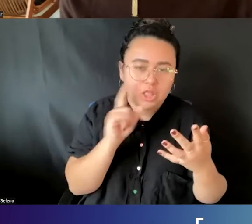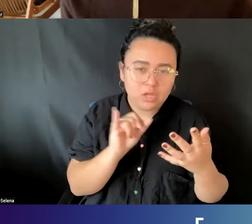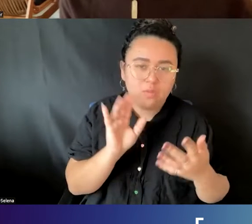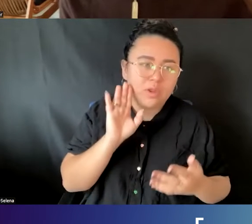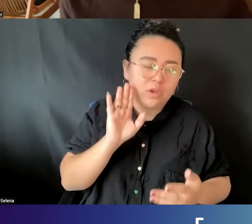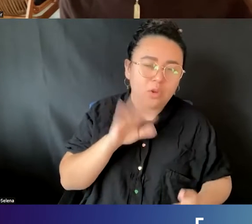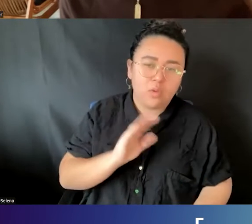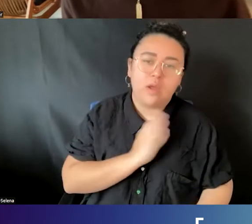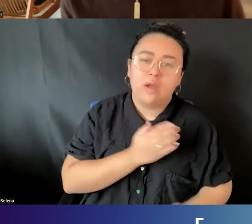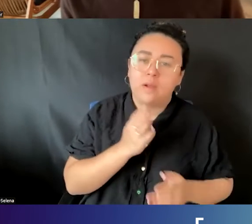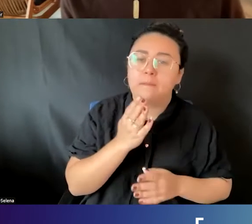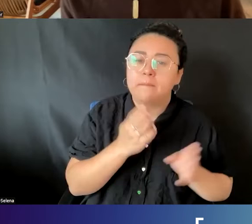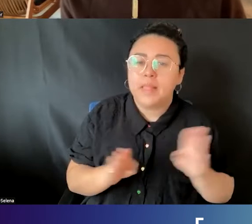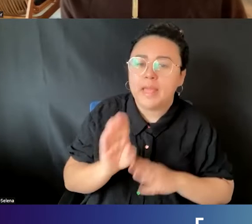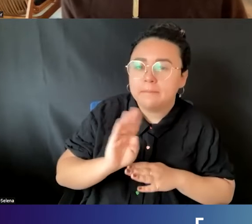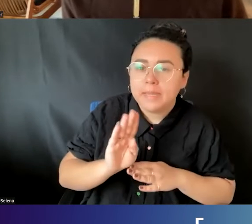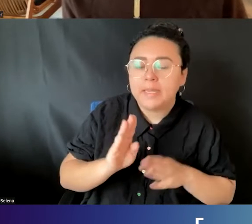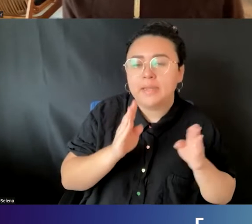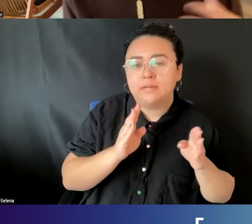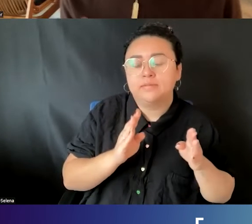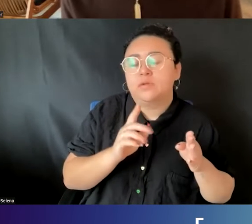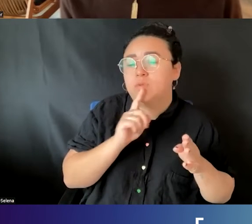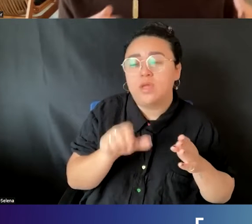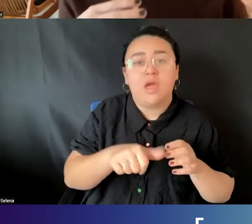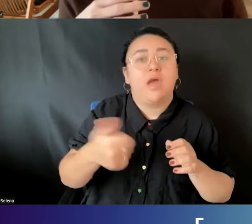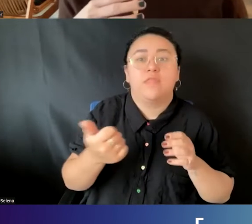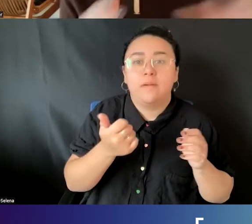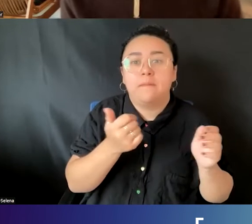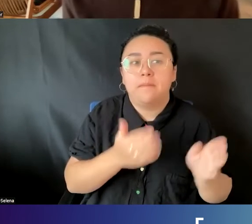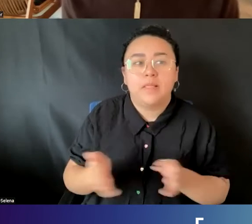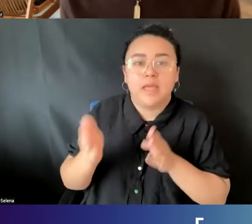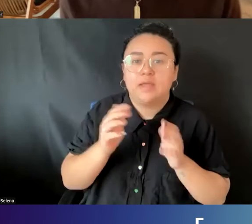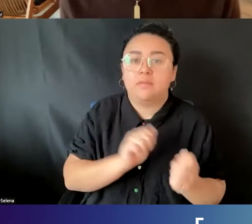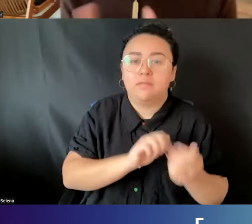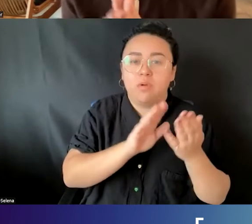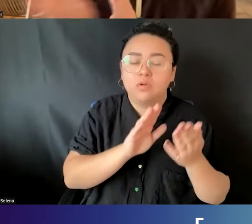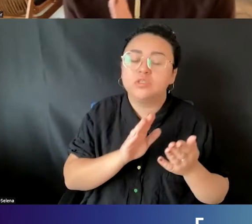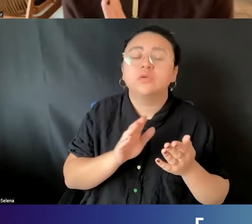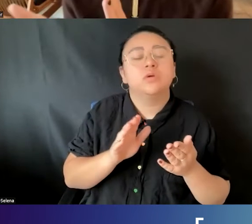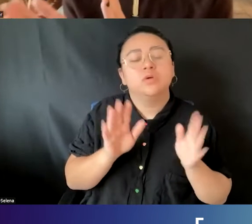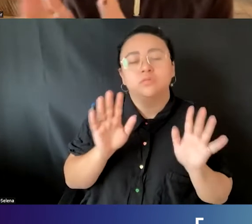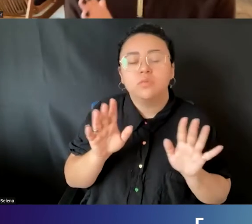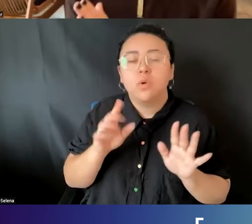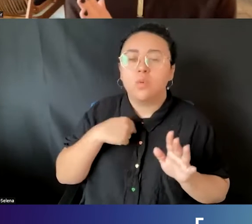I think that empowered us to, you know, via our lawyer like push back on certain things and see where we could push them